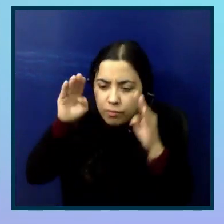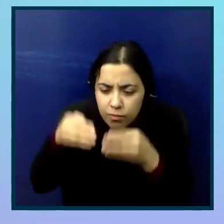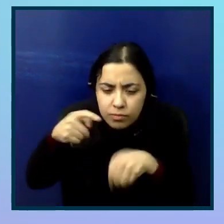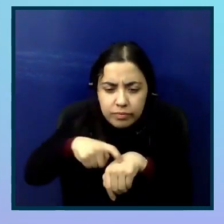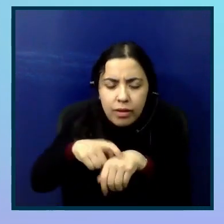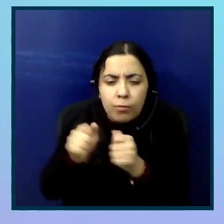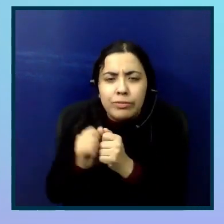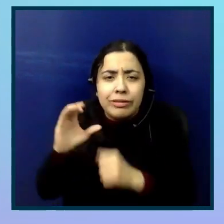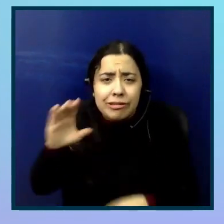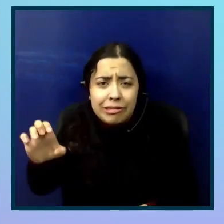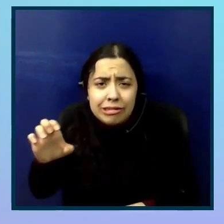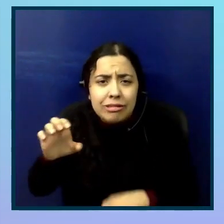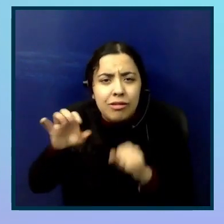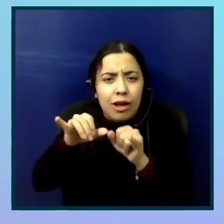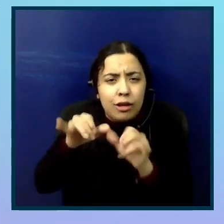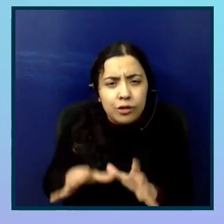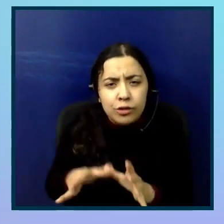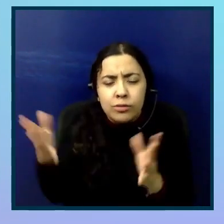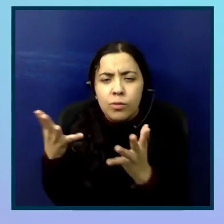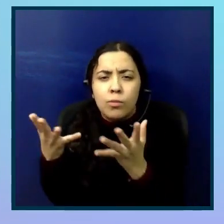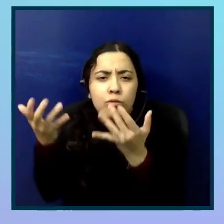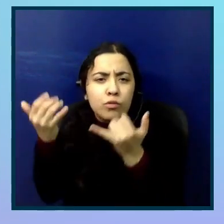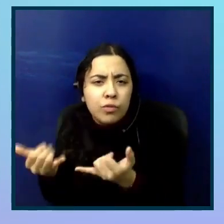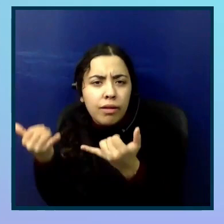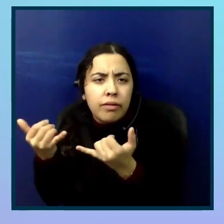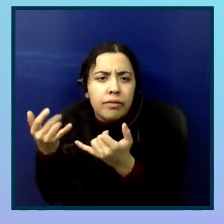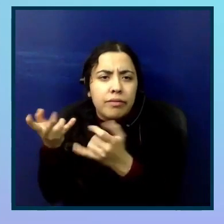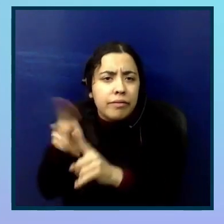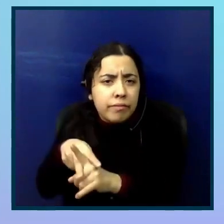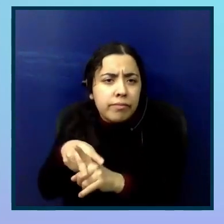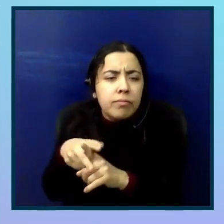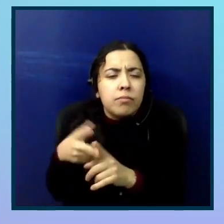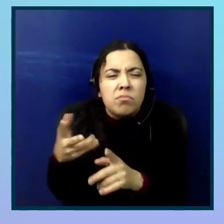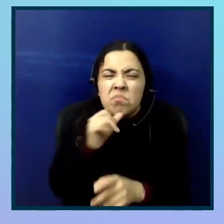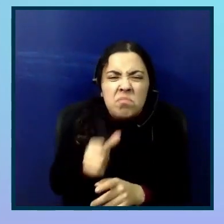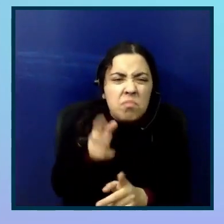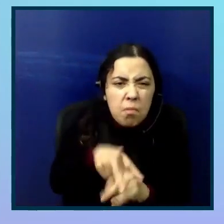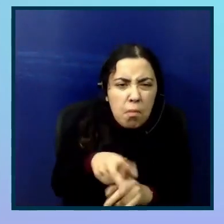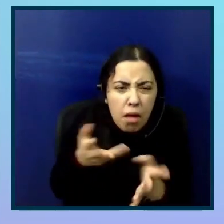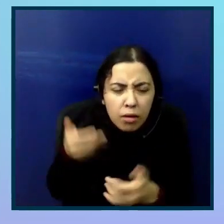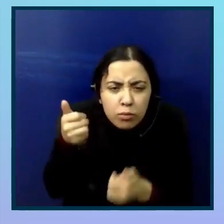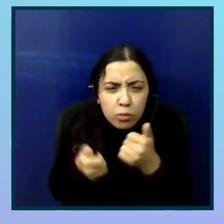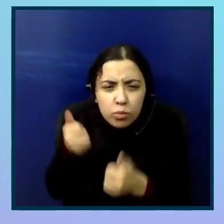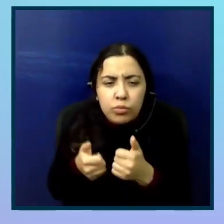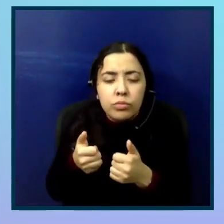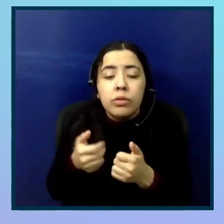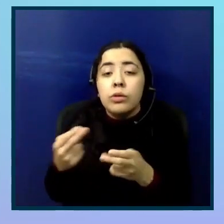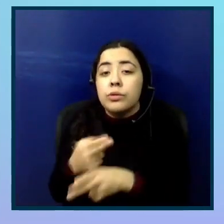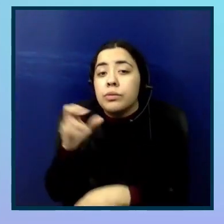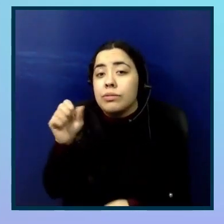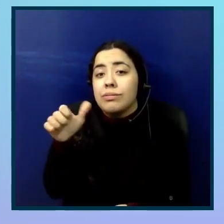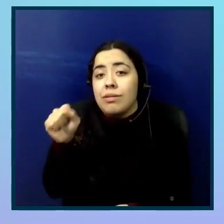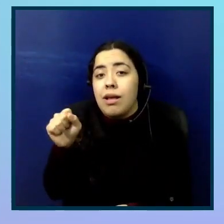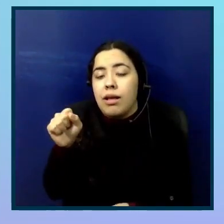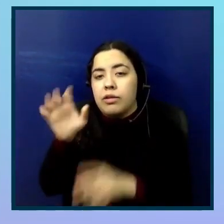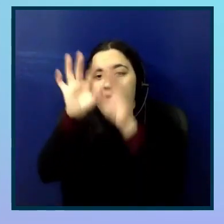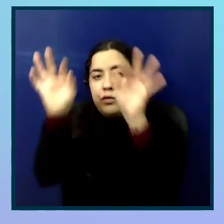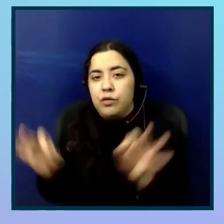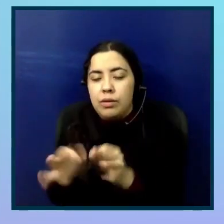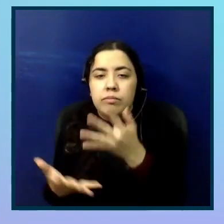figuring out what was relevant and what's not. And then we used the SAS framework to prioritize what's the most important from that backlog.